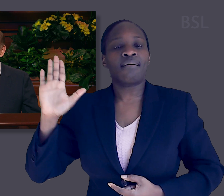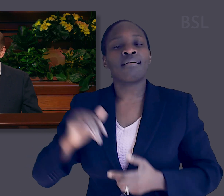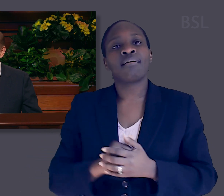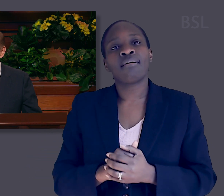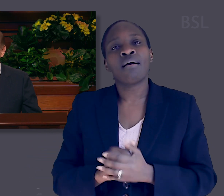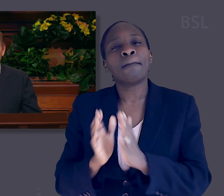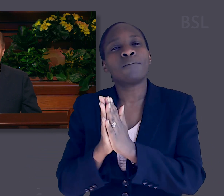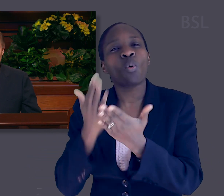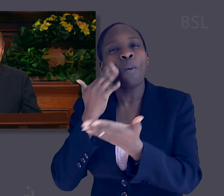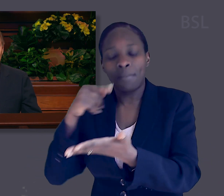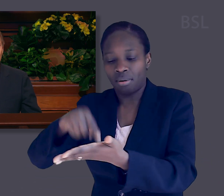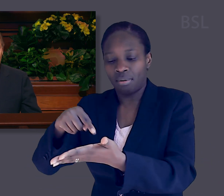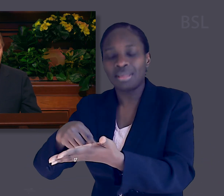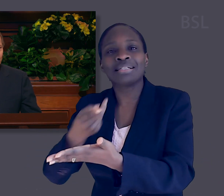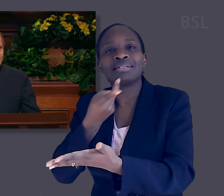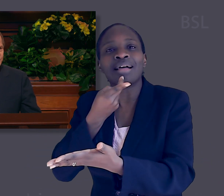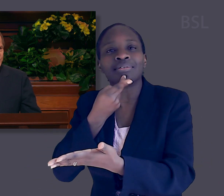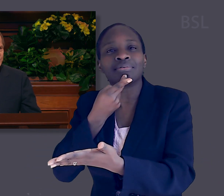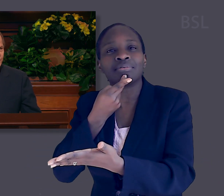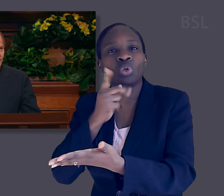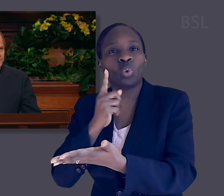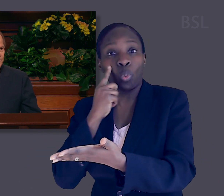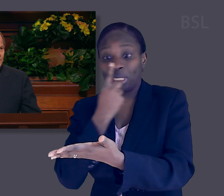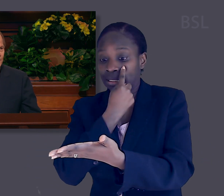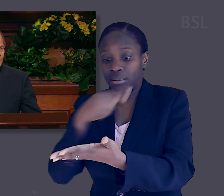The Book of Mormon is another witness of Jesus Christ